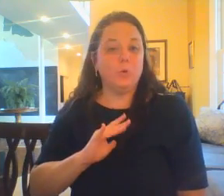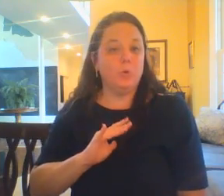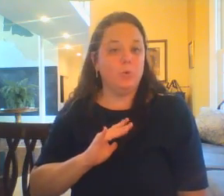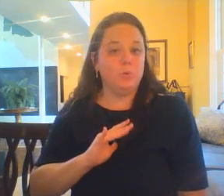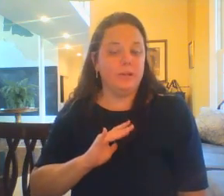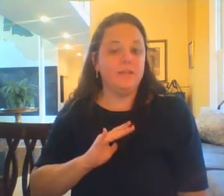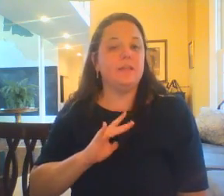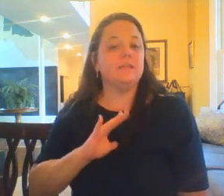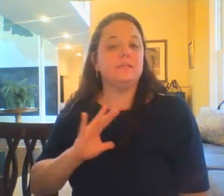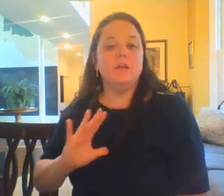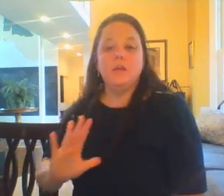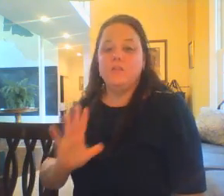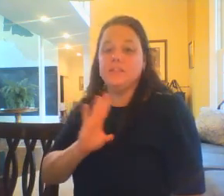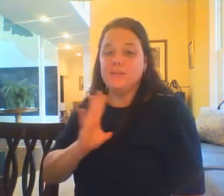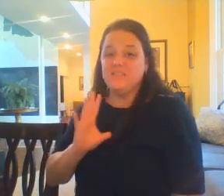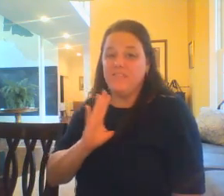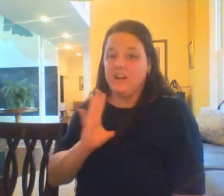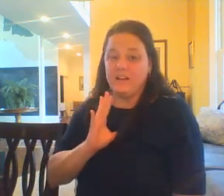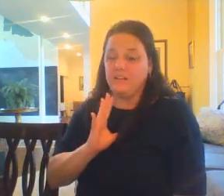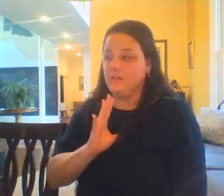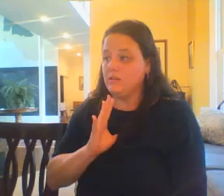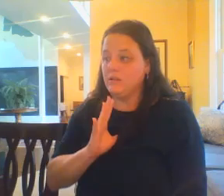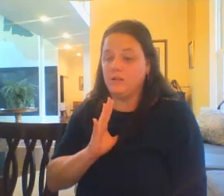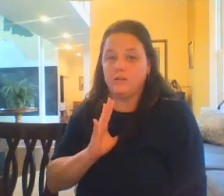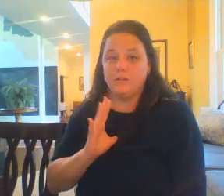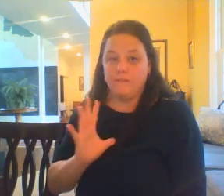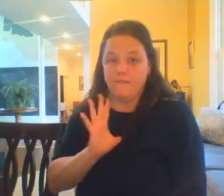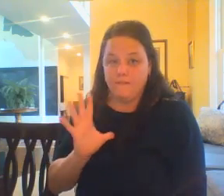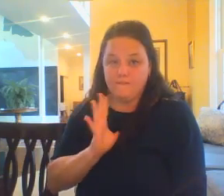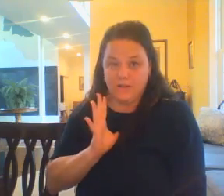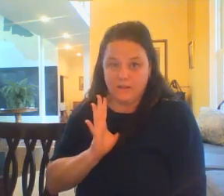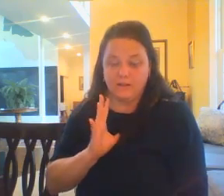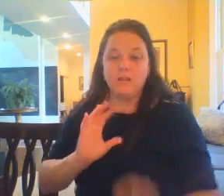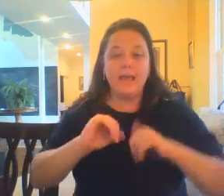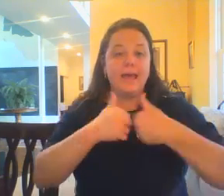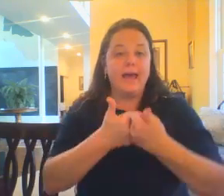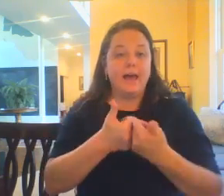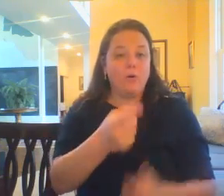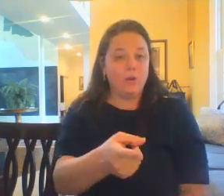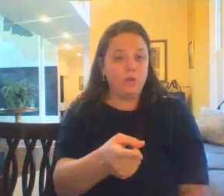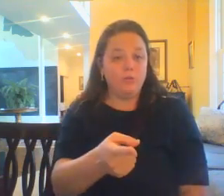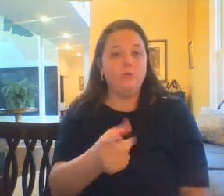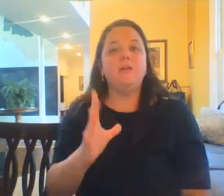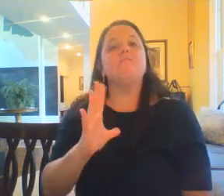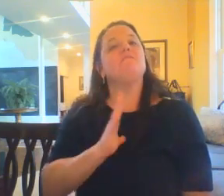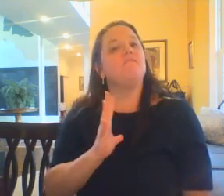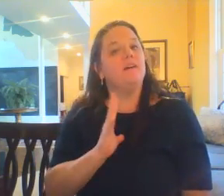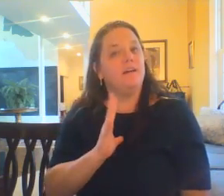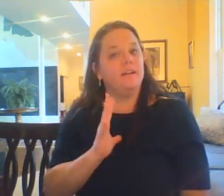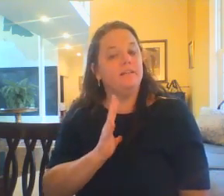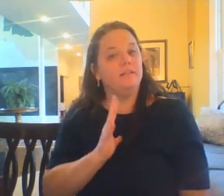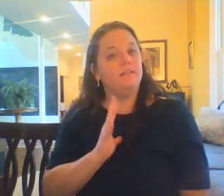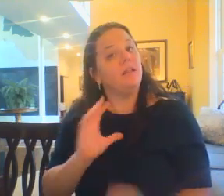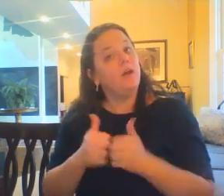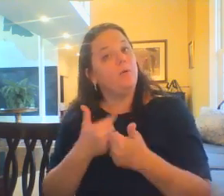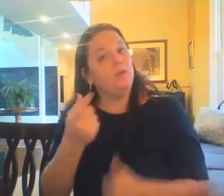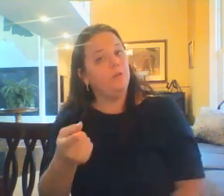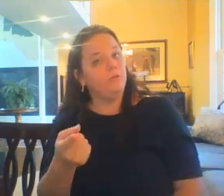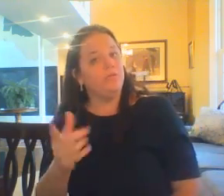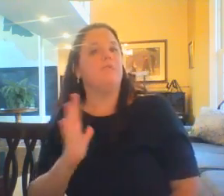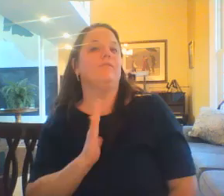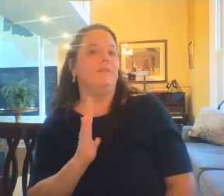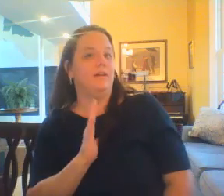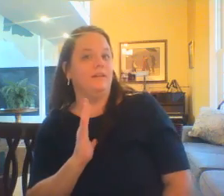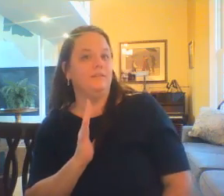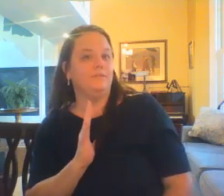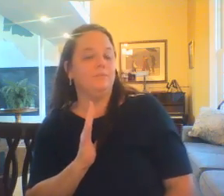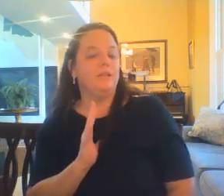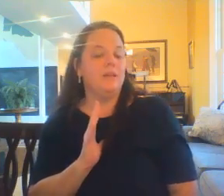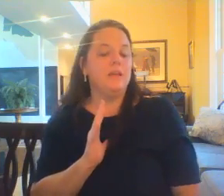cool like this this means fine fine how